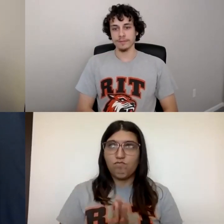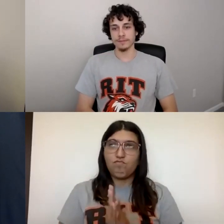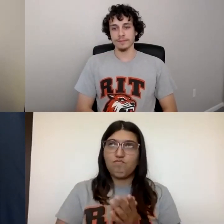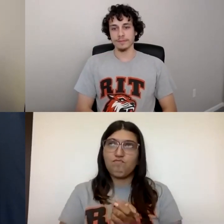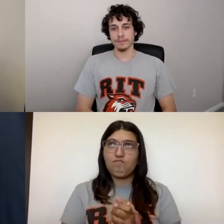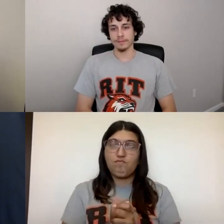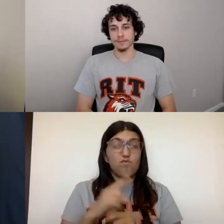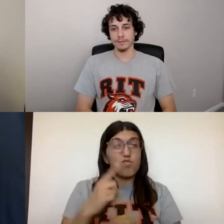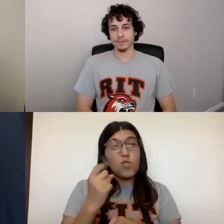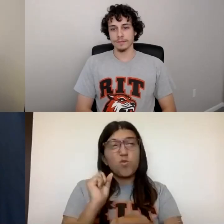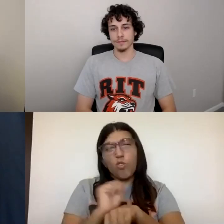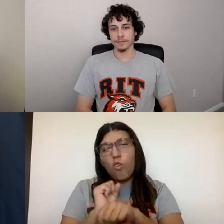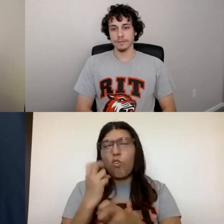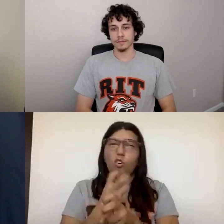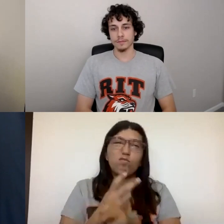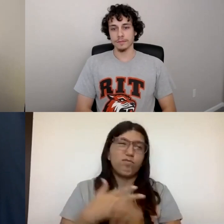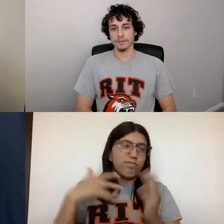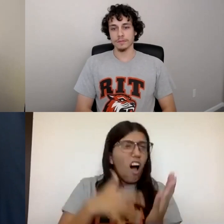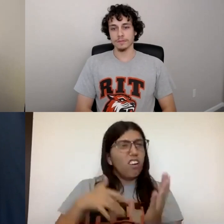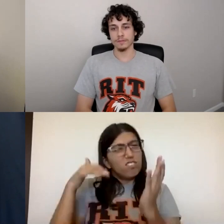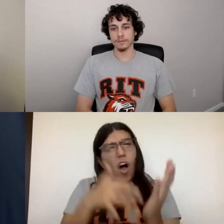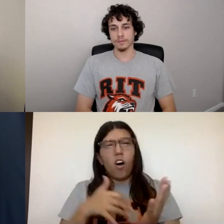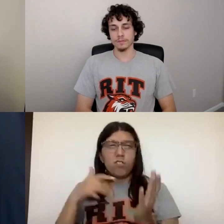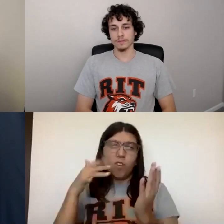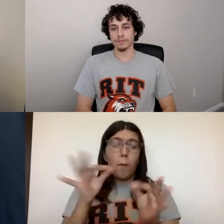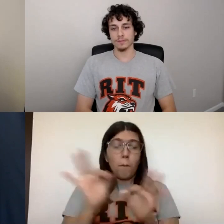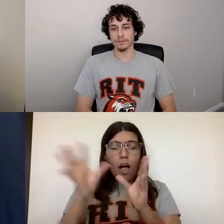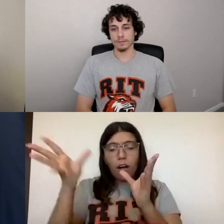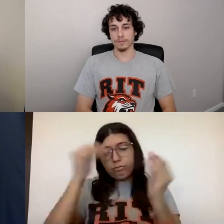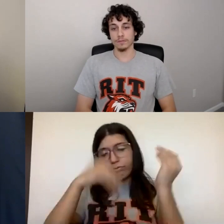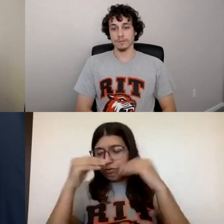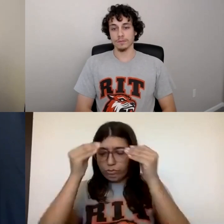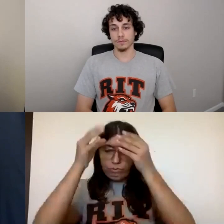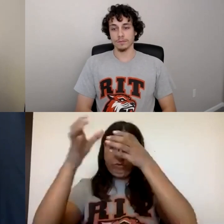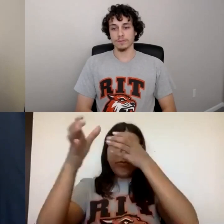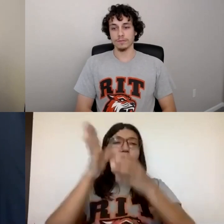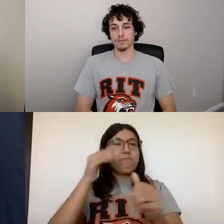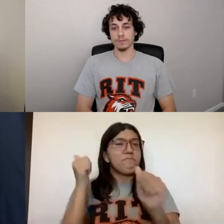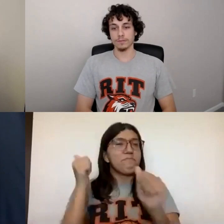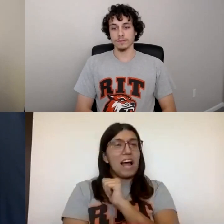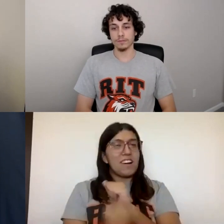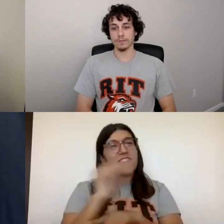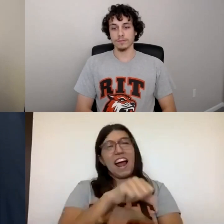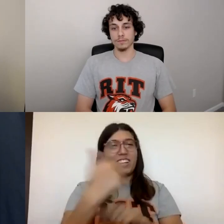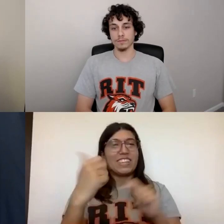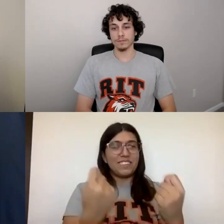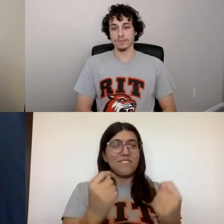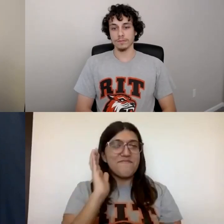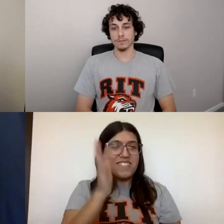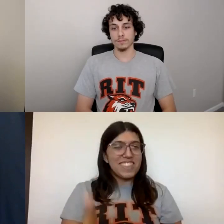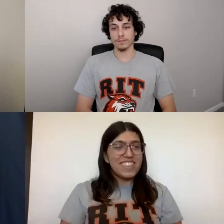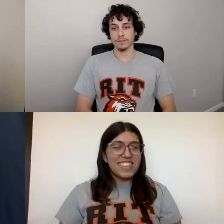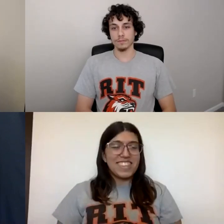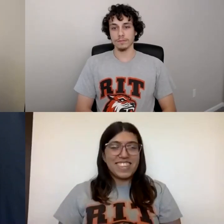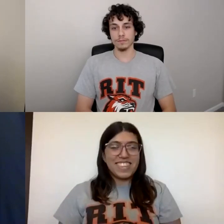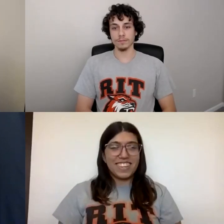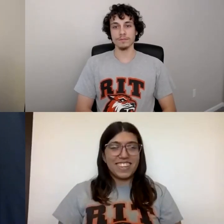Amanda: You should work hard, study ahead of time, get all the knowledge in your brain as you can, and then you will be sure to beat the competitor.